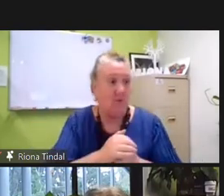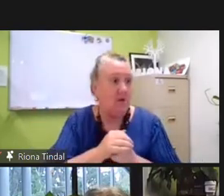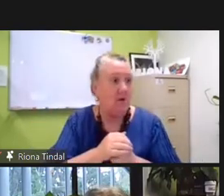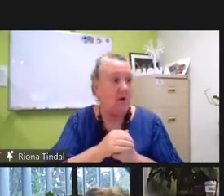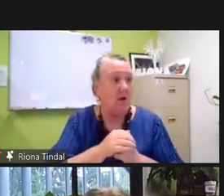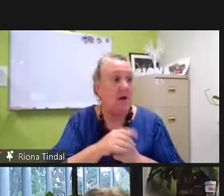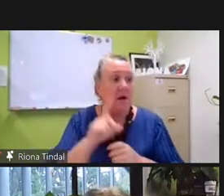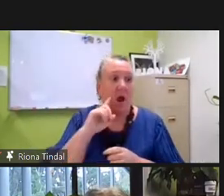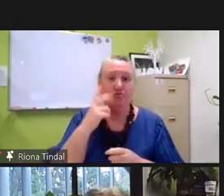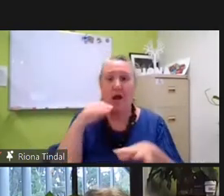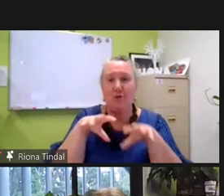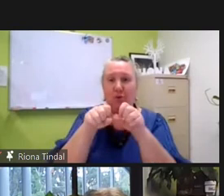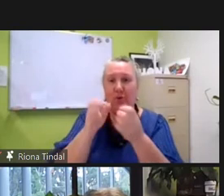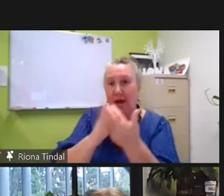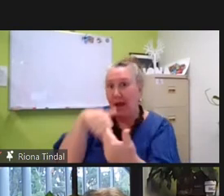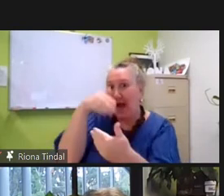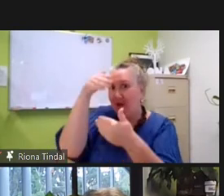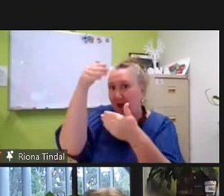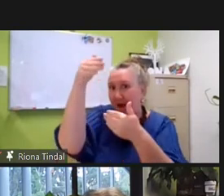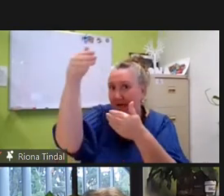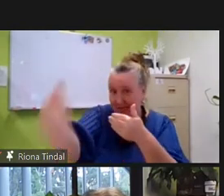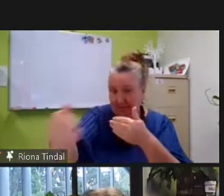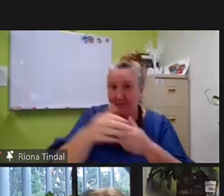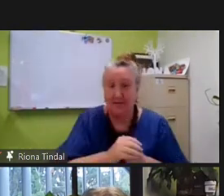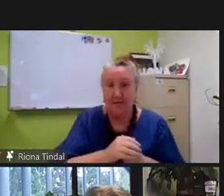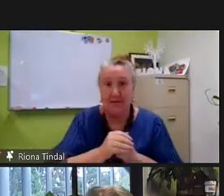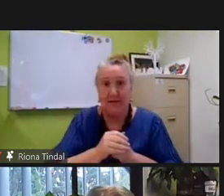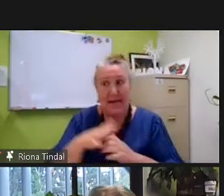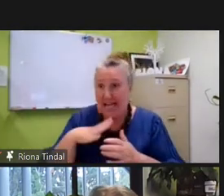but if you have that listed on the registration, then that's easiest for people. Also,